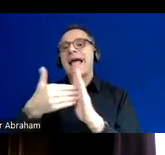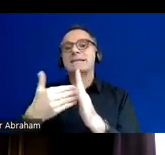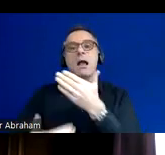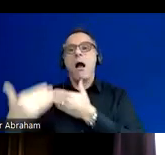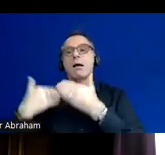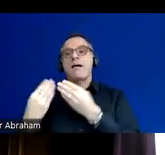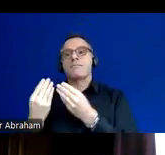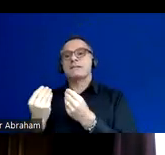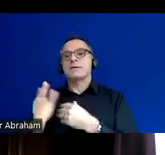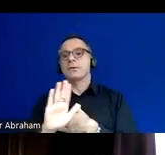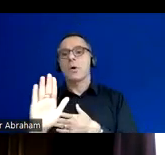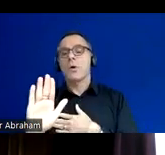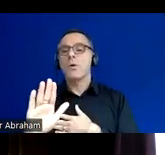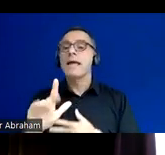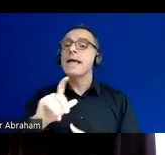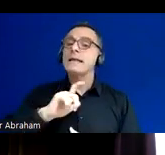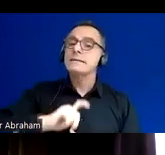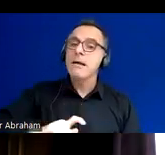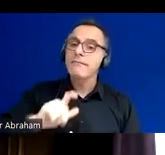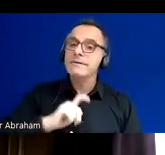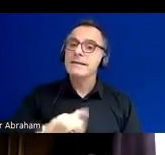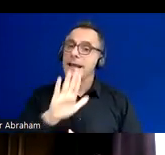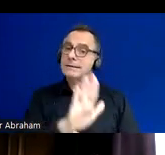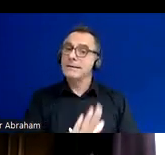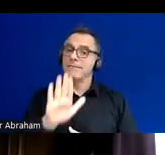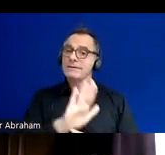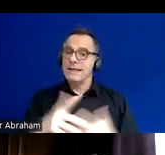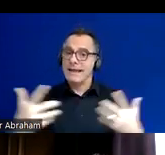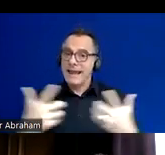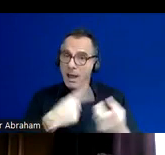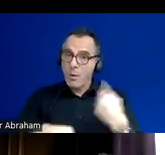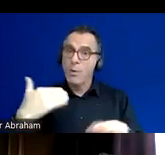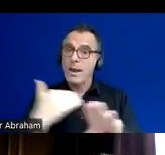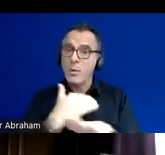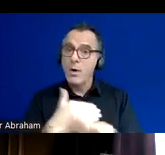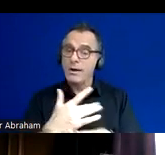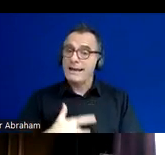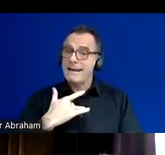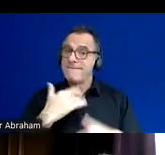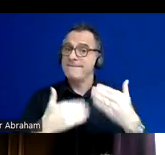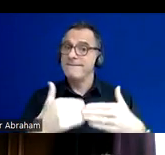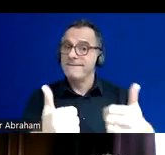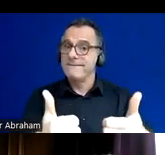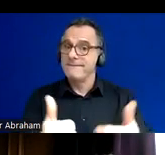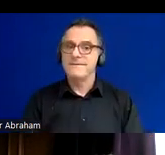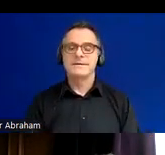but it's about comfort around us, and in the ways that we work and live our lives.